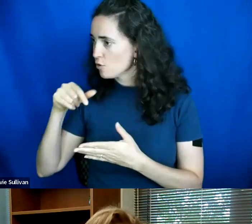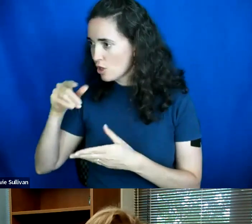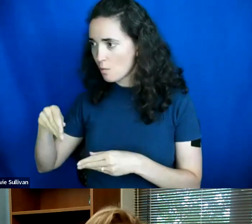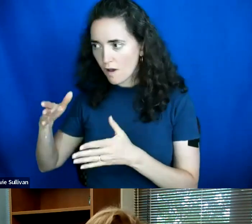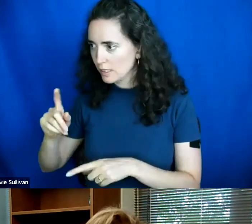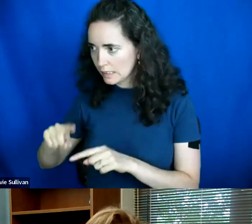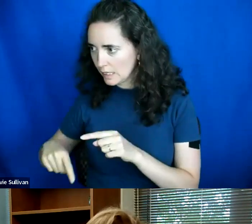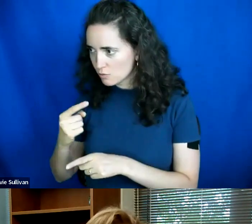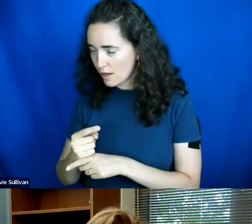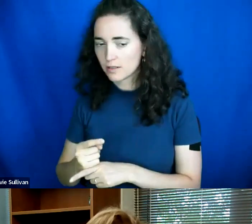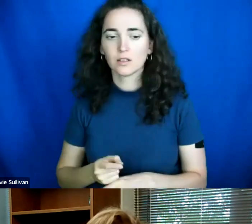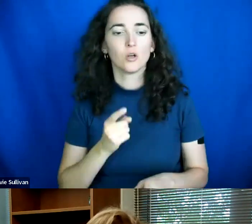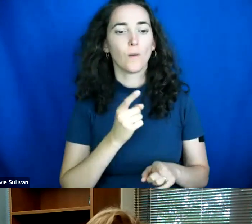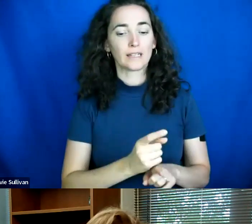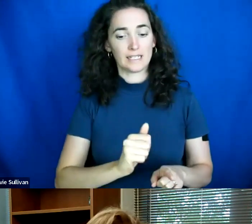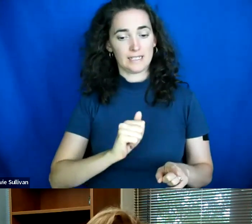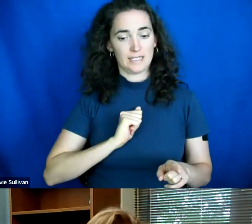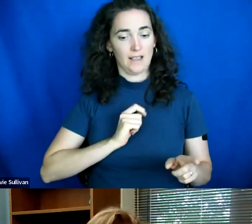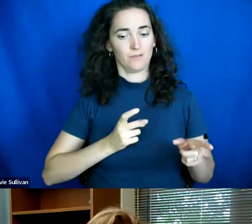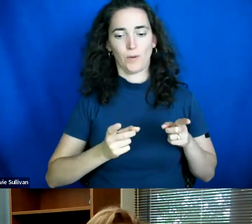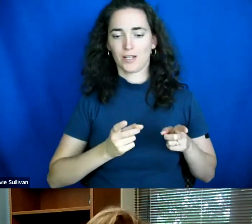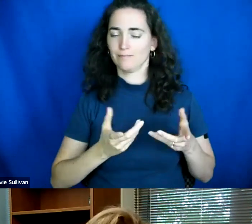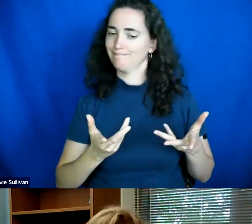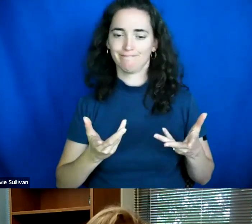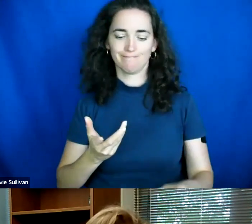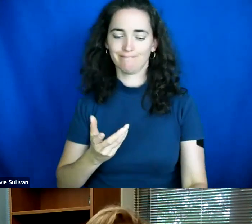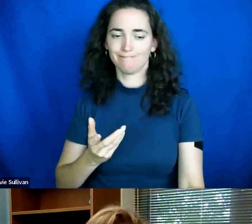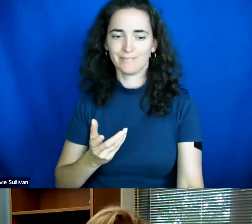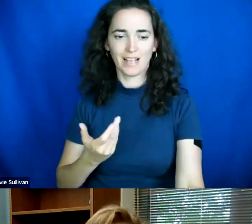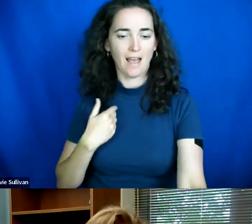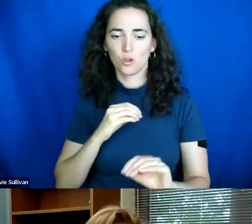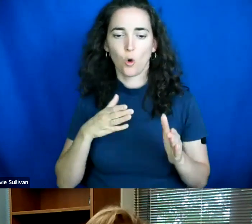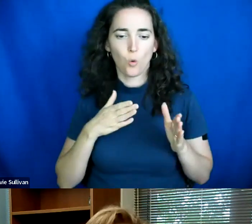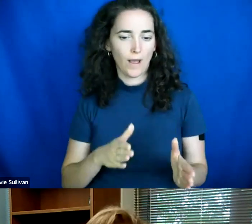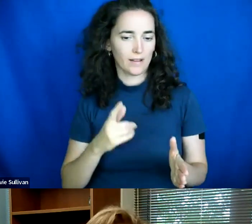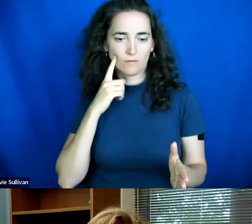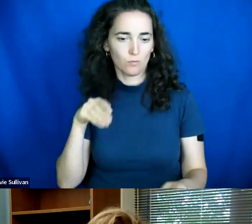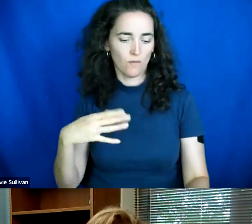First stuff direction. there's not a mechanism for us to be able to do that.